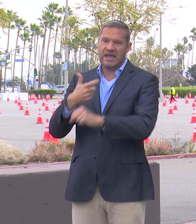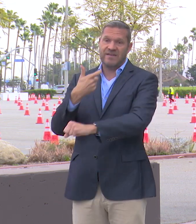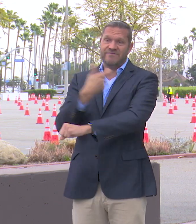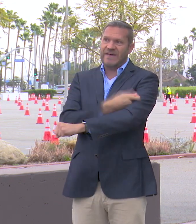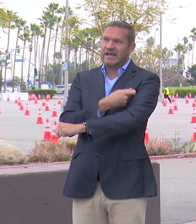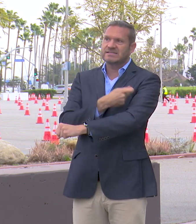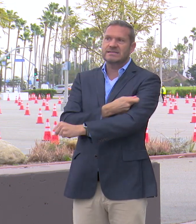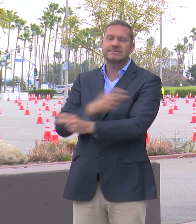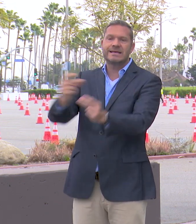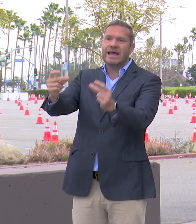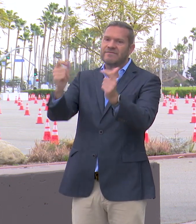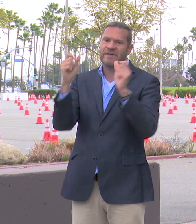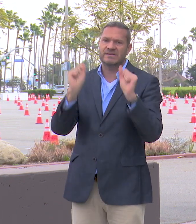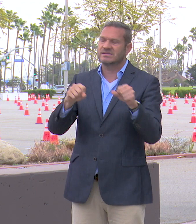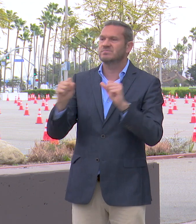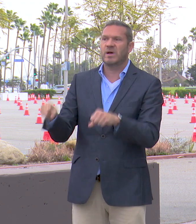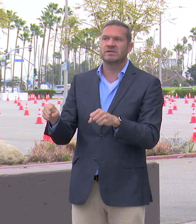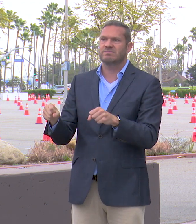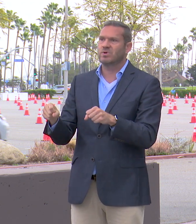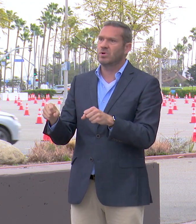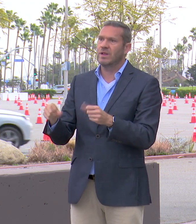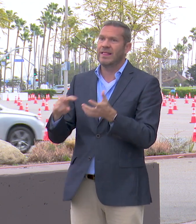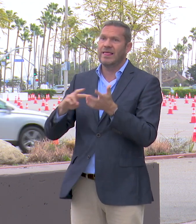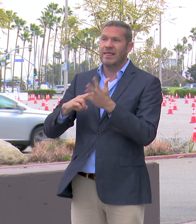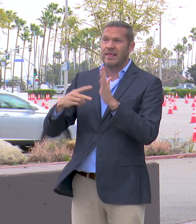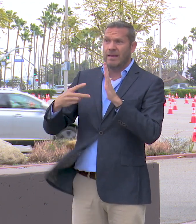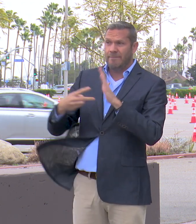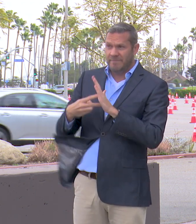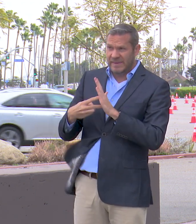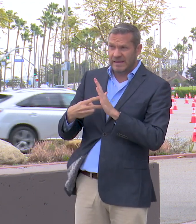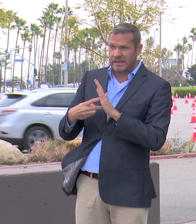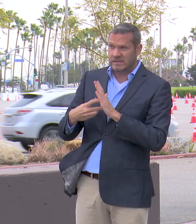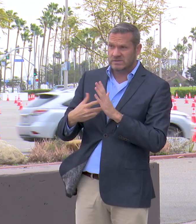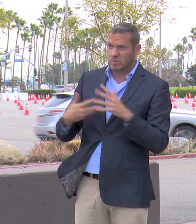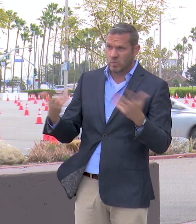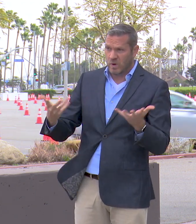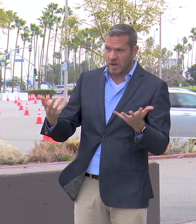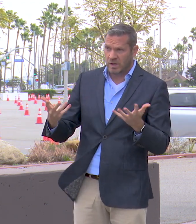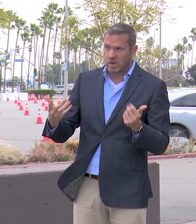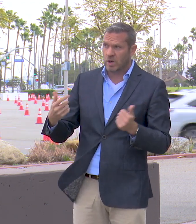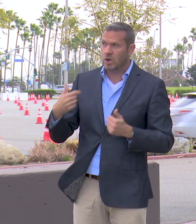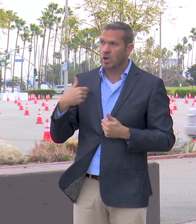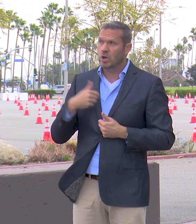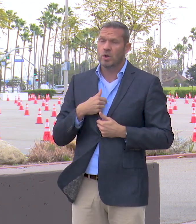fast as possible and so we're doing a little less of the you know planning out a certain